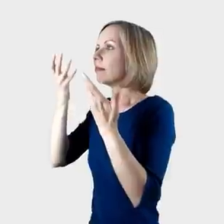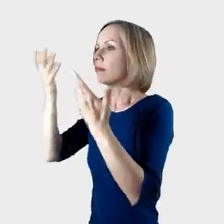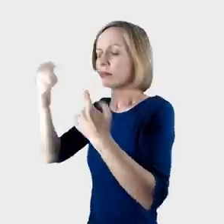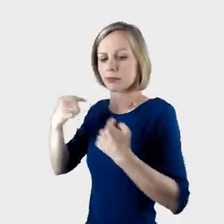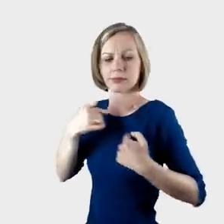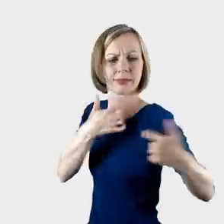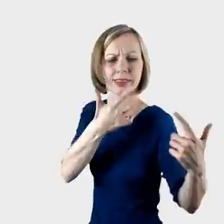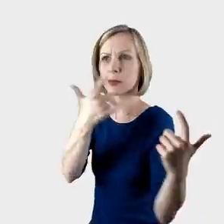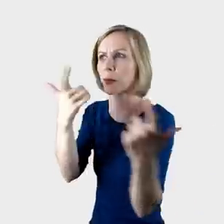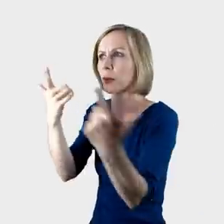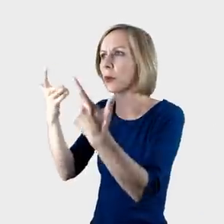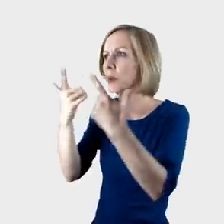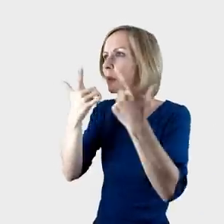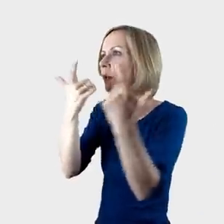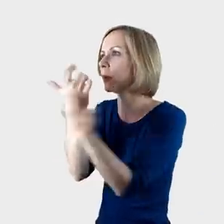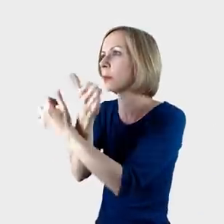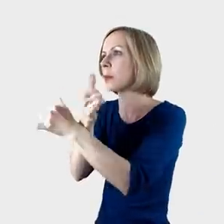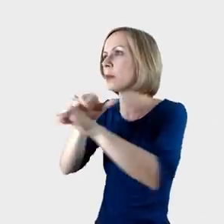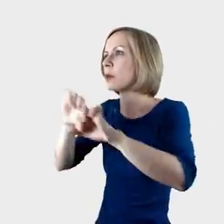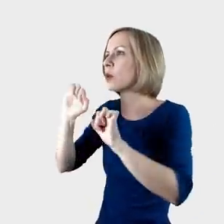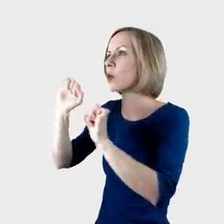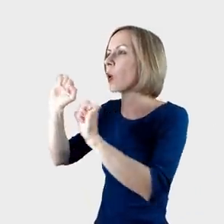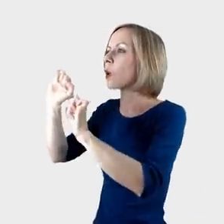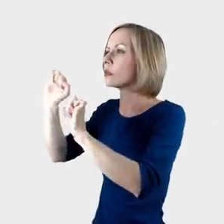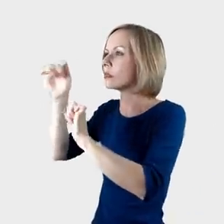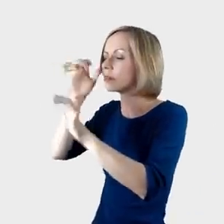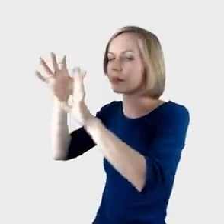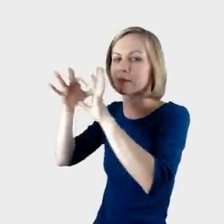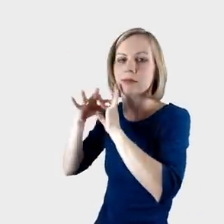And I will search for yours